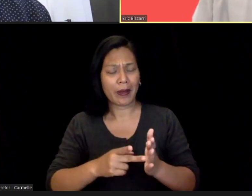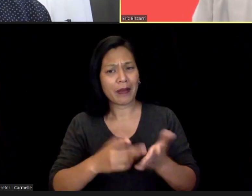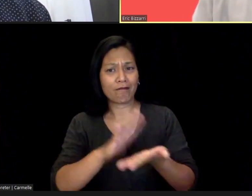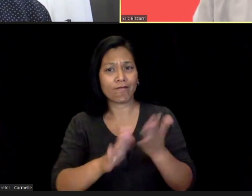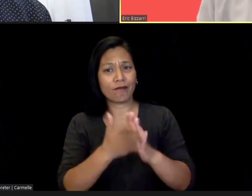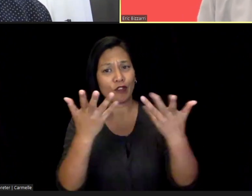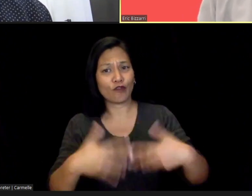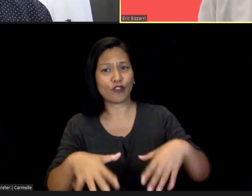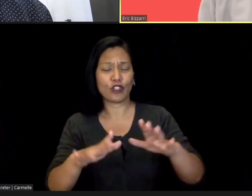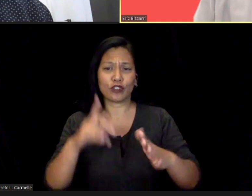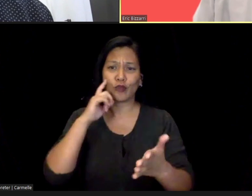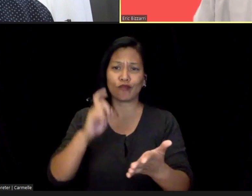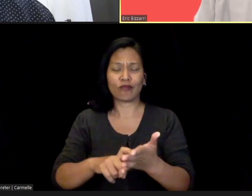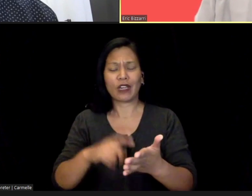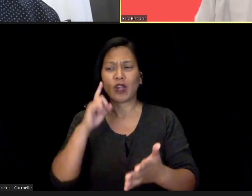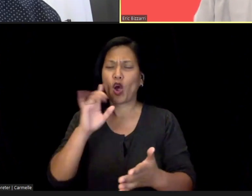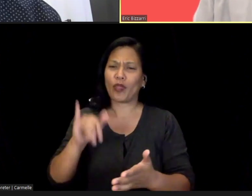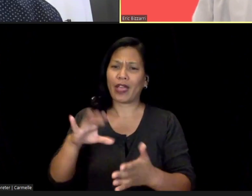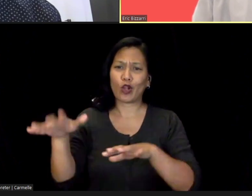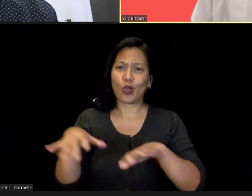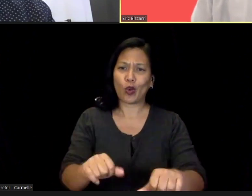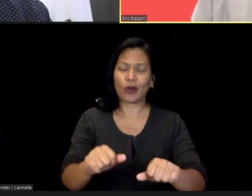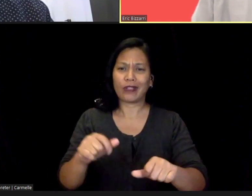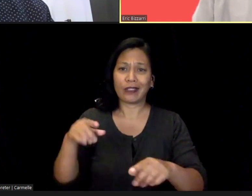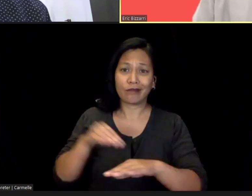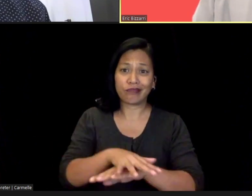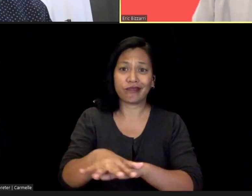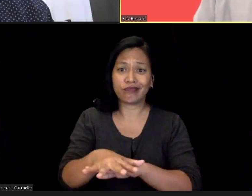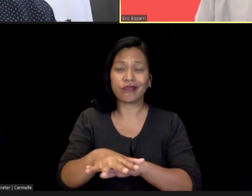of the structural conditions of settler colonialism that remain in effect today.